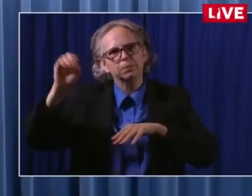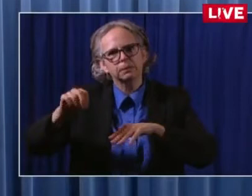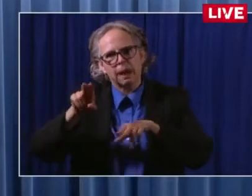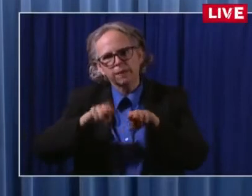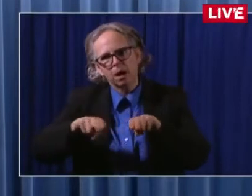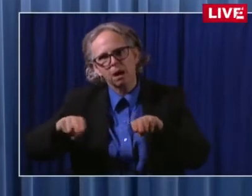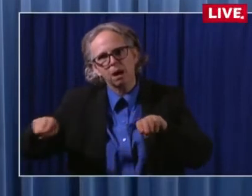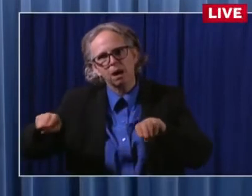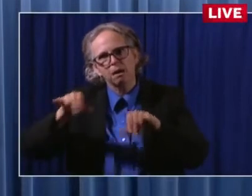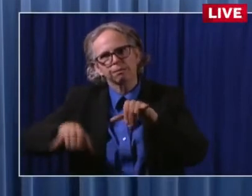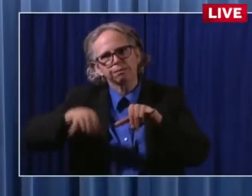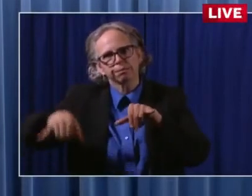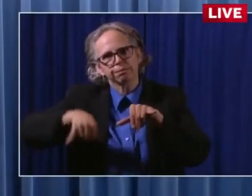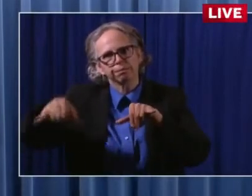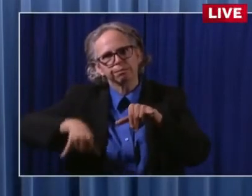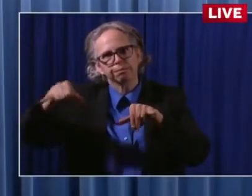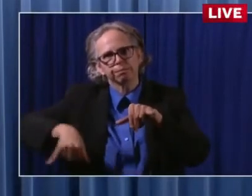LAST SEVEN DAYS.